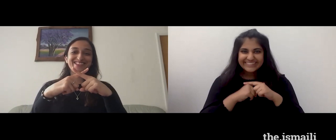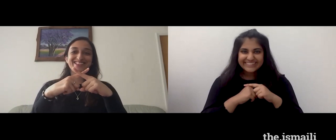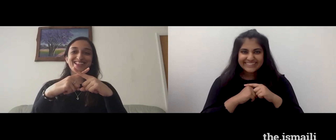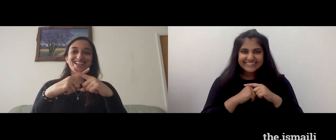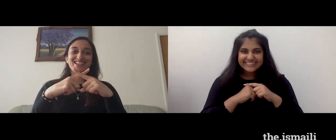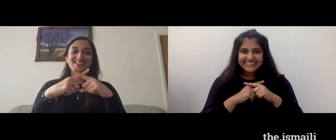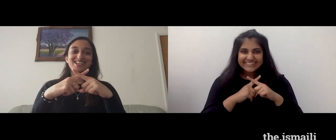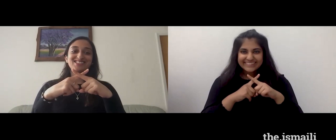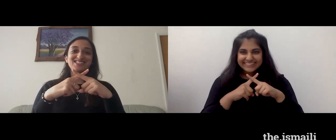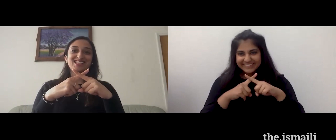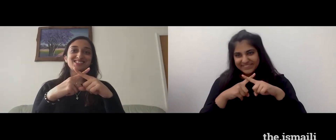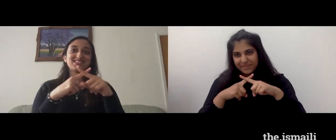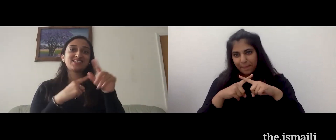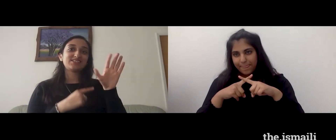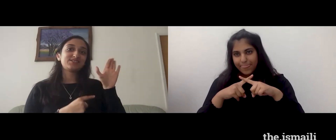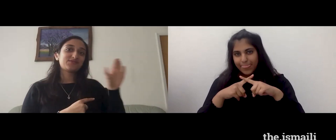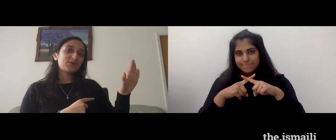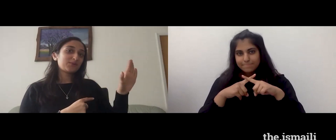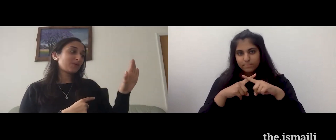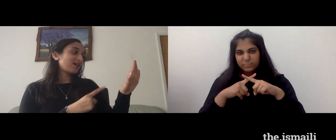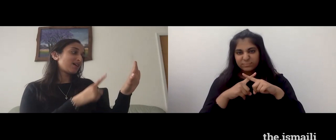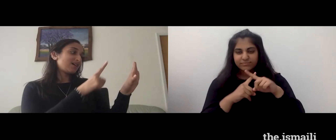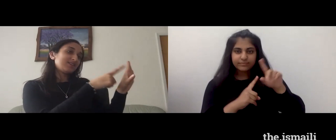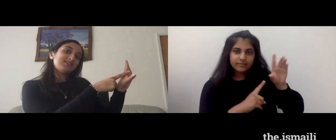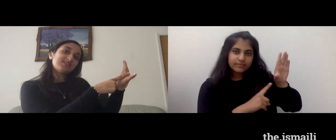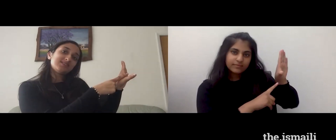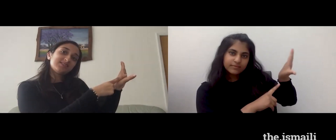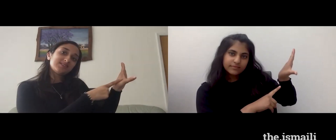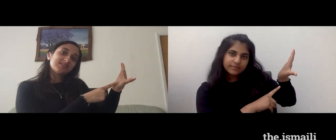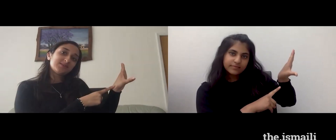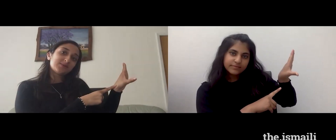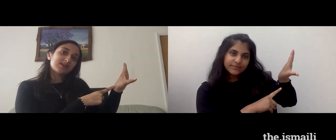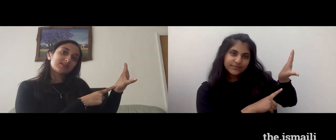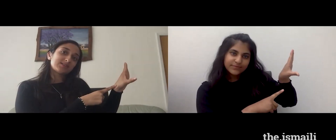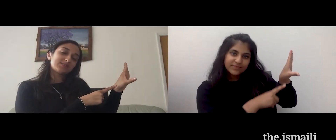The next letter is “Y”